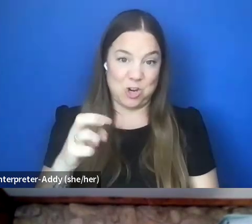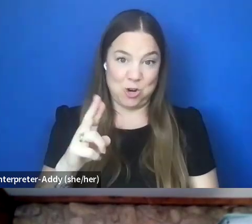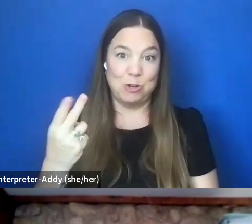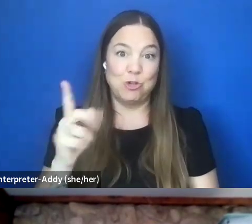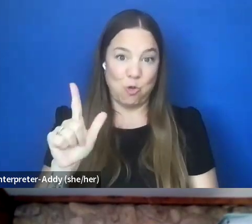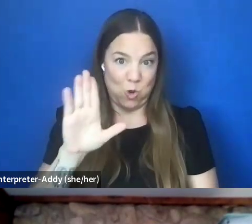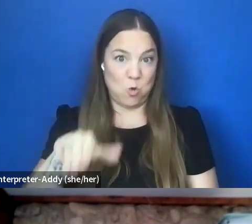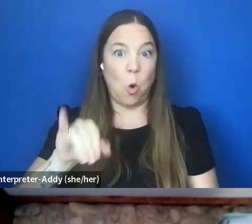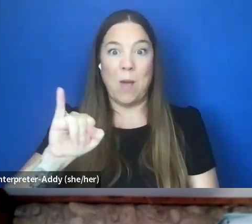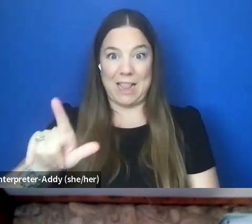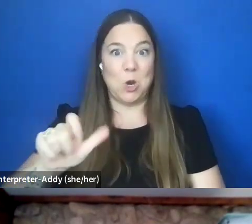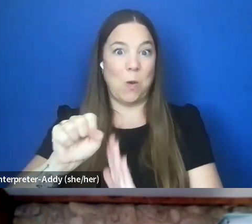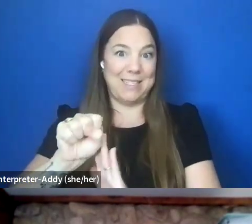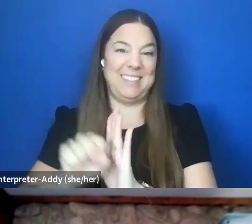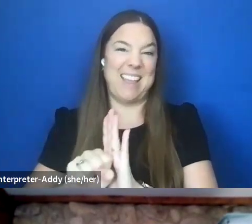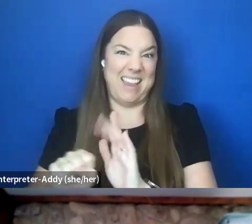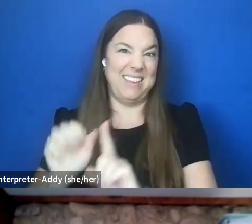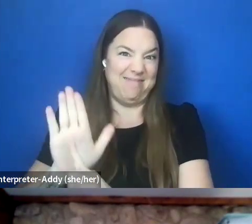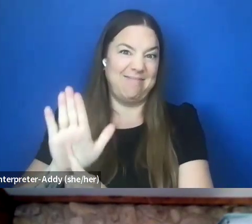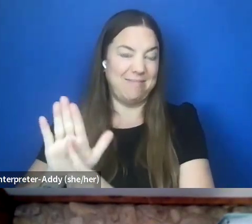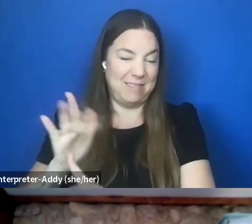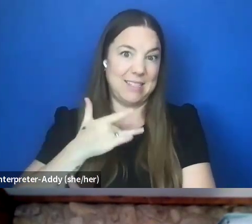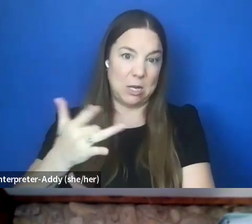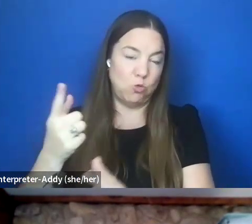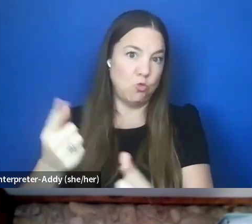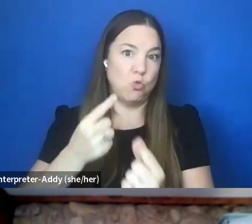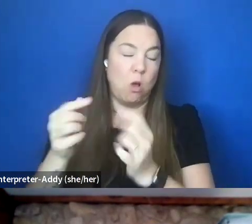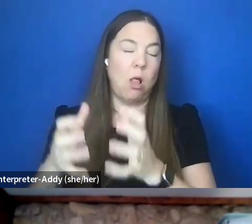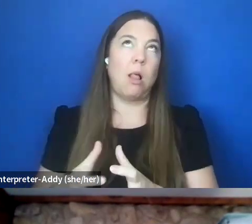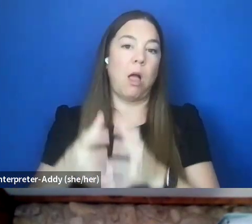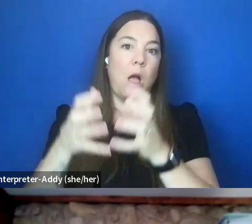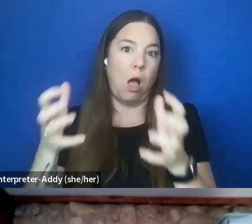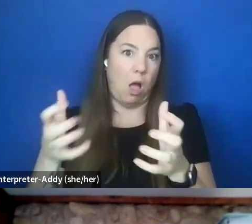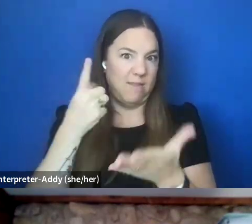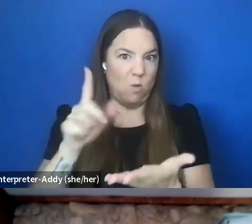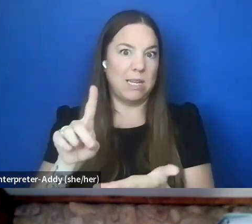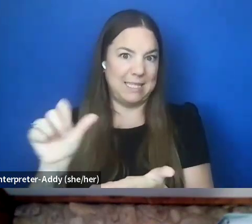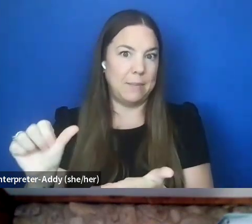Don Dew: does do a lot for Don Dew: disability Don Dew: employment.